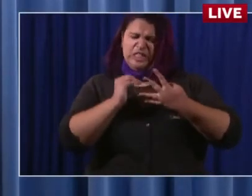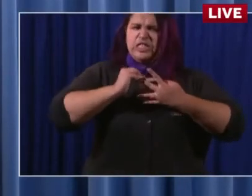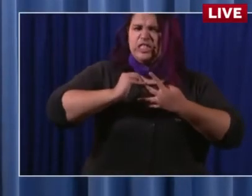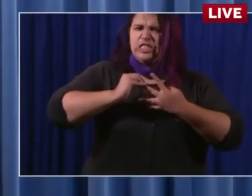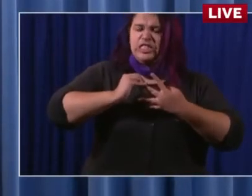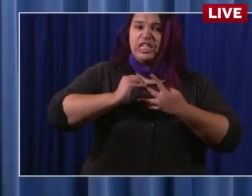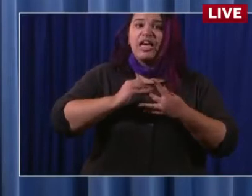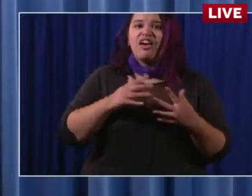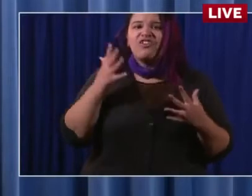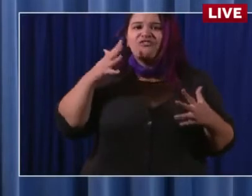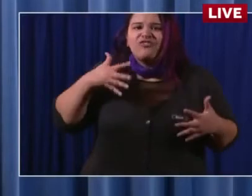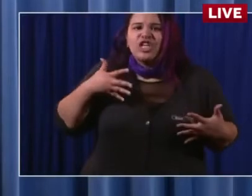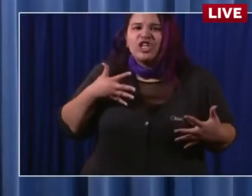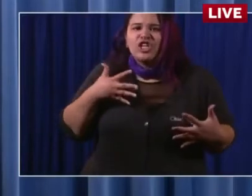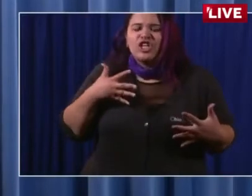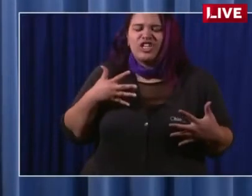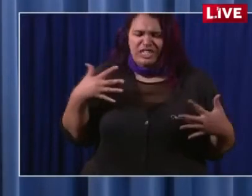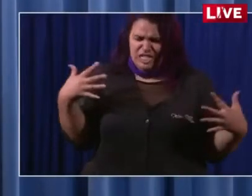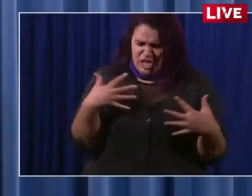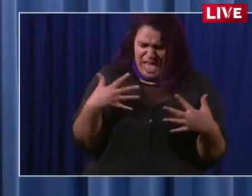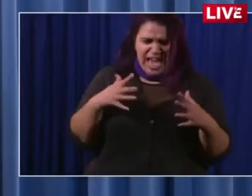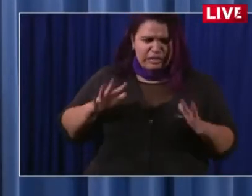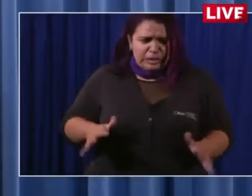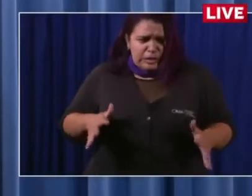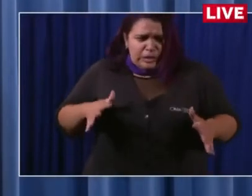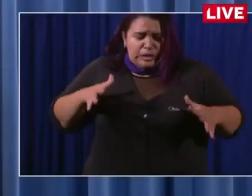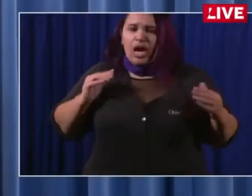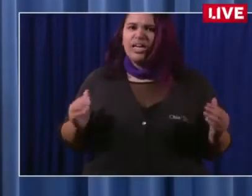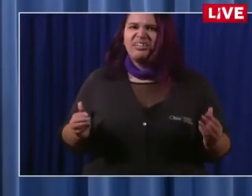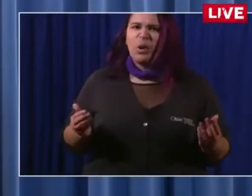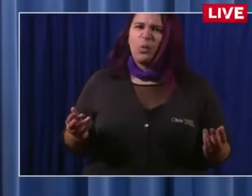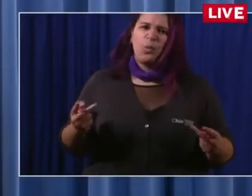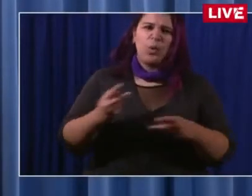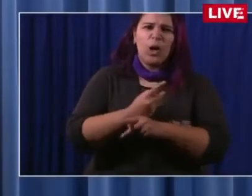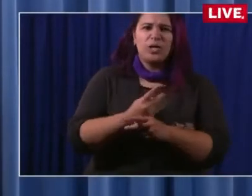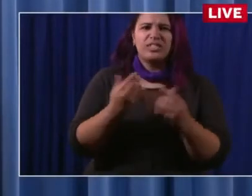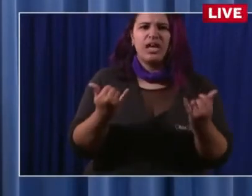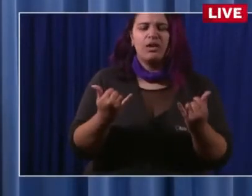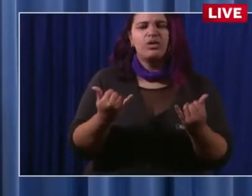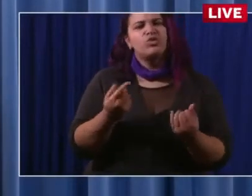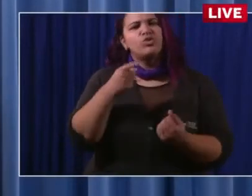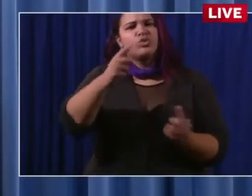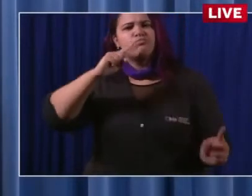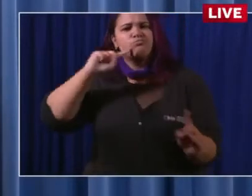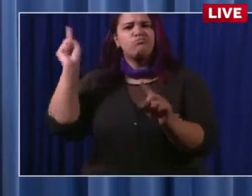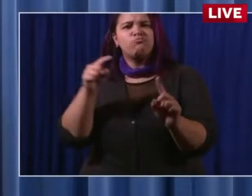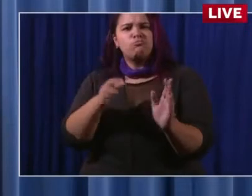WE ARE IN A HEIGHTENED STATE OF FEAR THAT HAS HAD AN ADVERSE EFFECT ON PEOPLE, SCHOOLS, AND BUSINESSES.